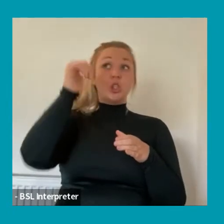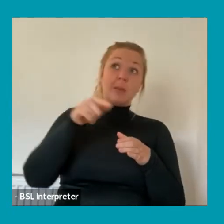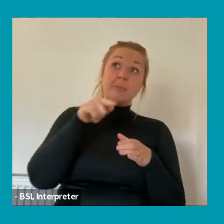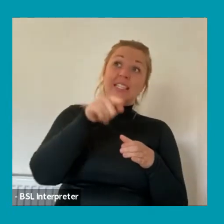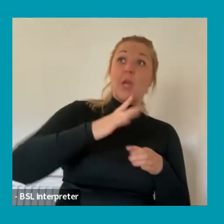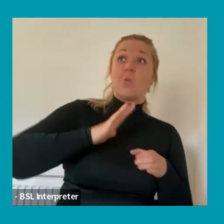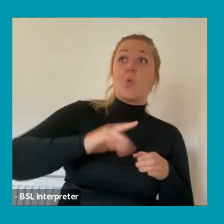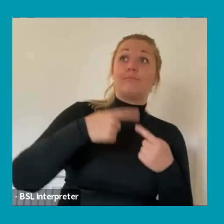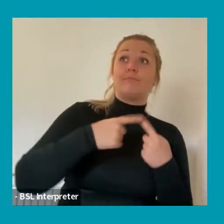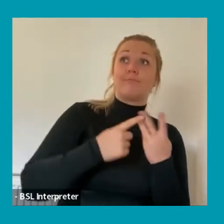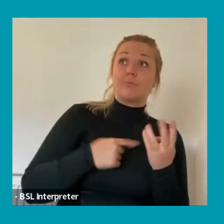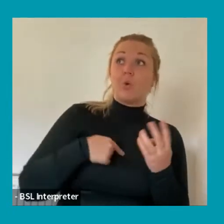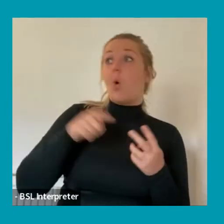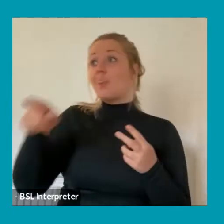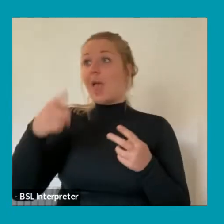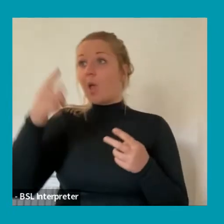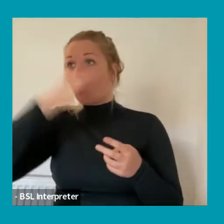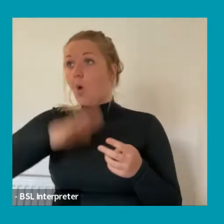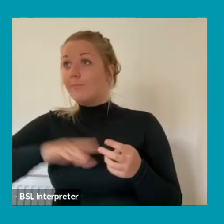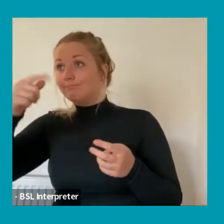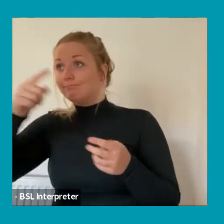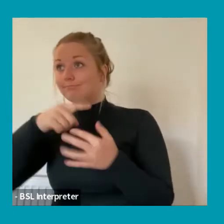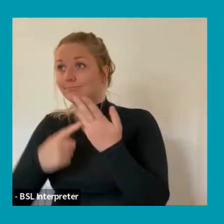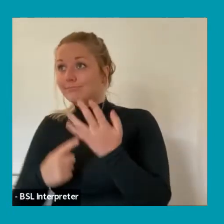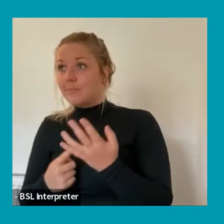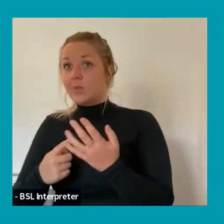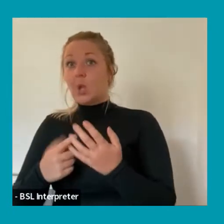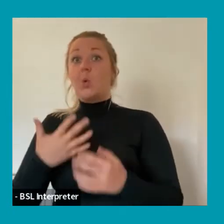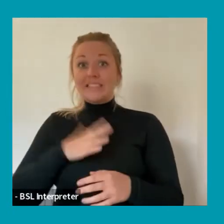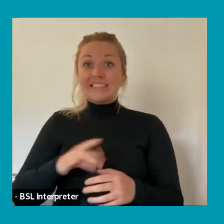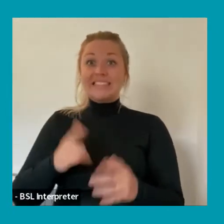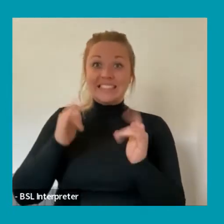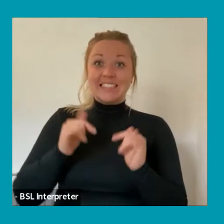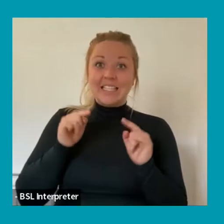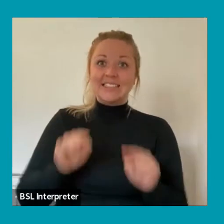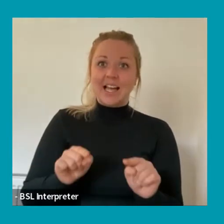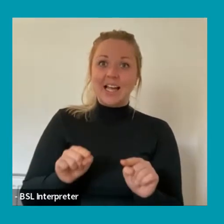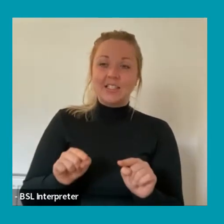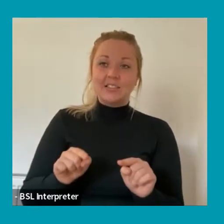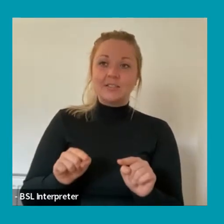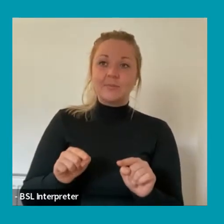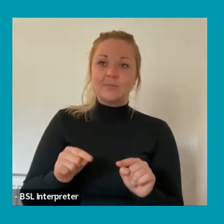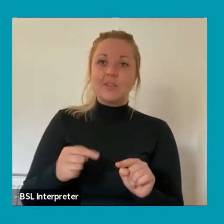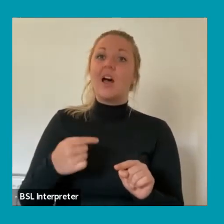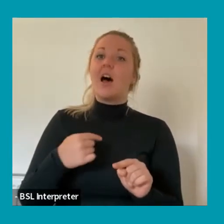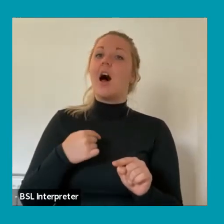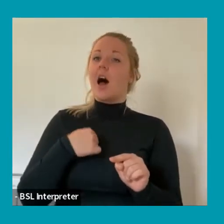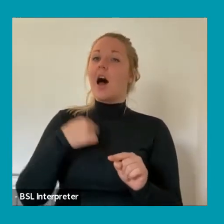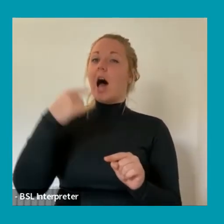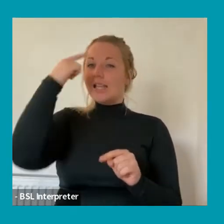We wanted to test it out. I'm convince that had we got a much better product service,